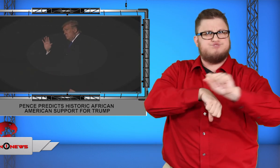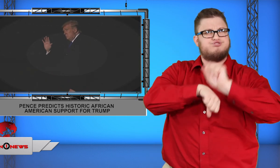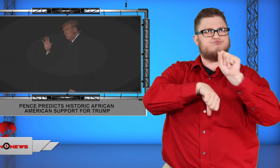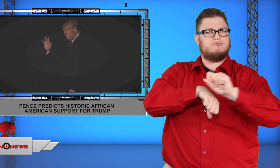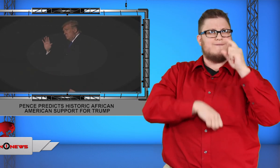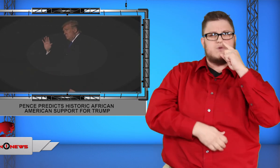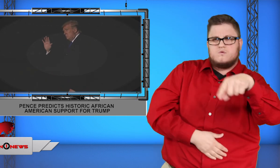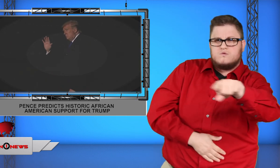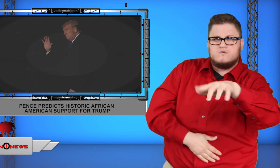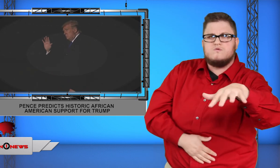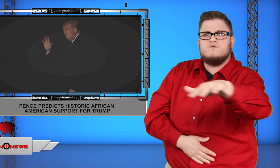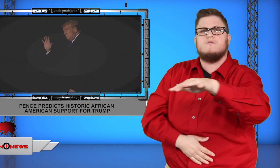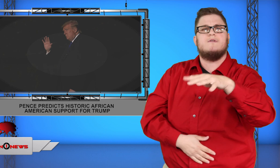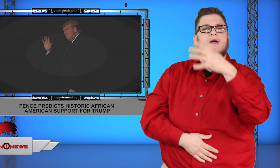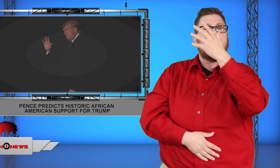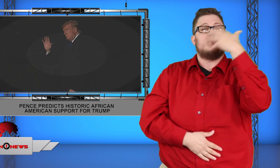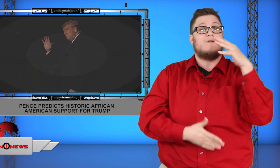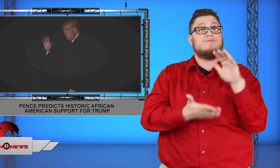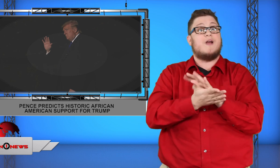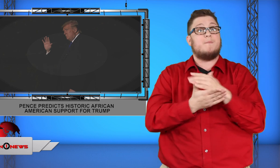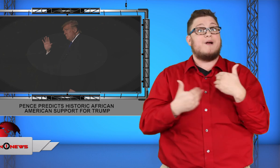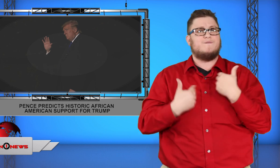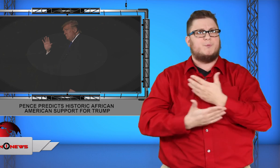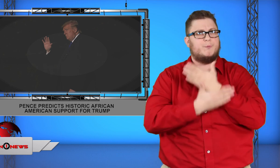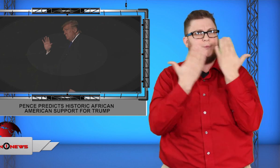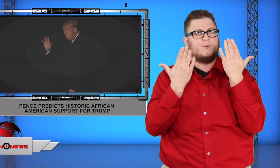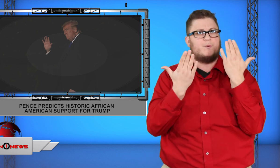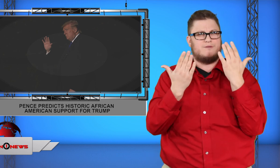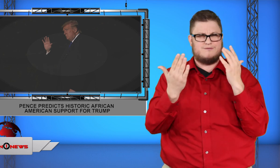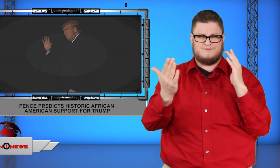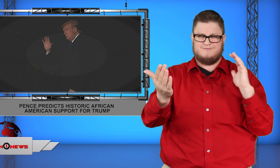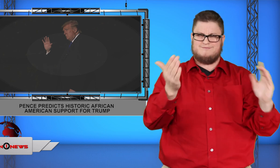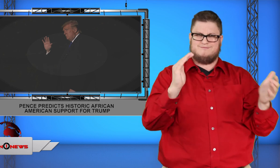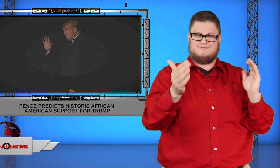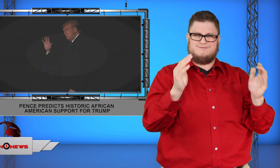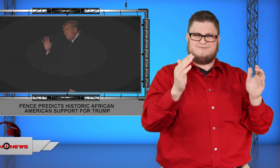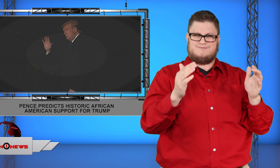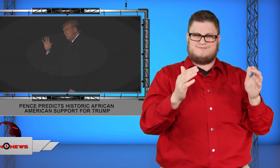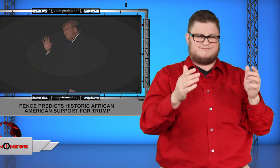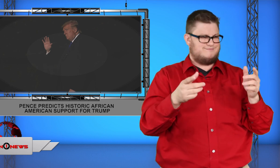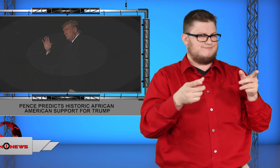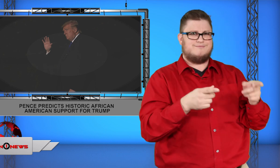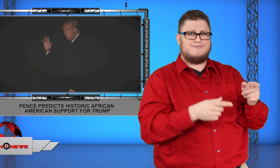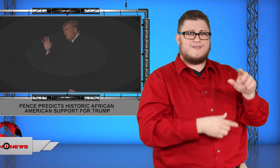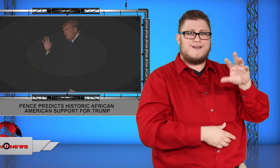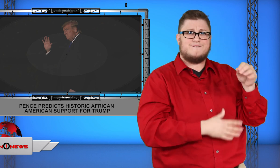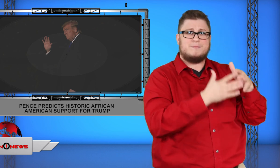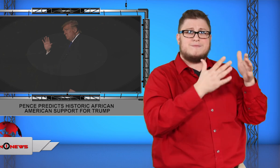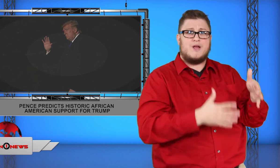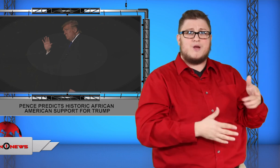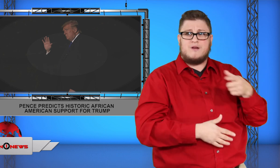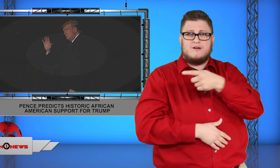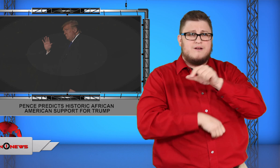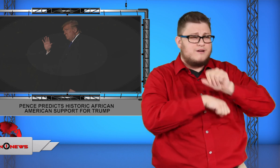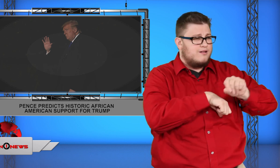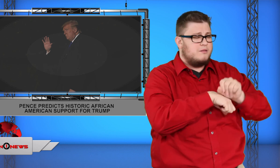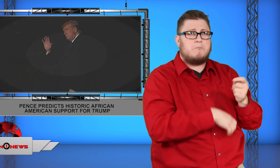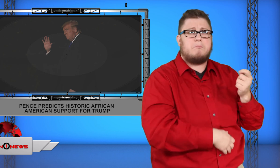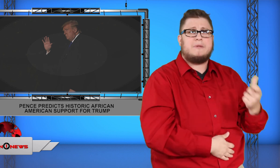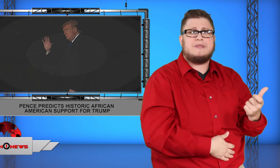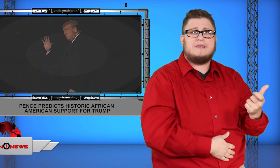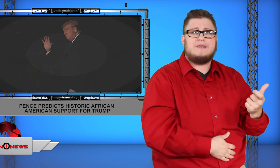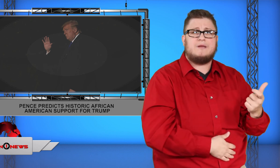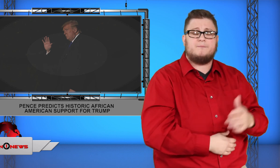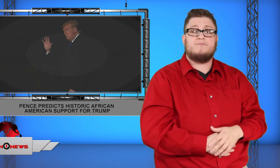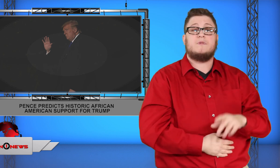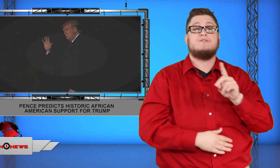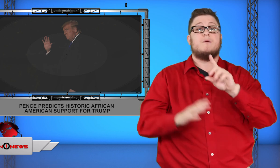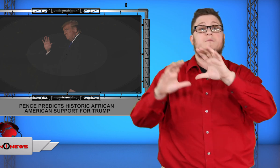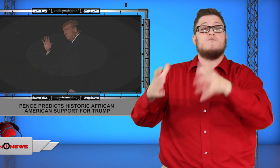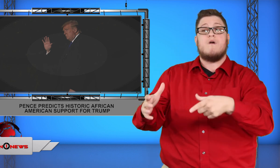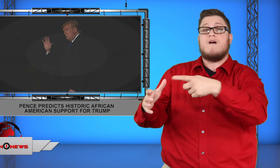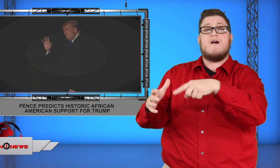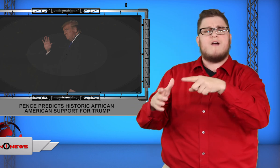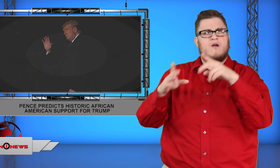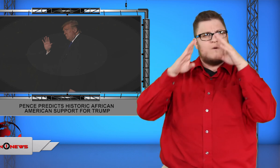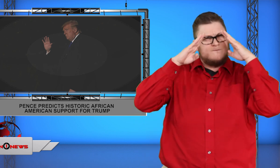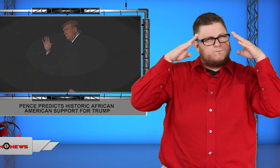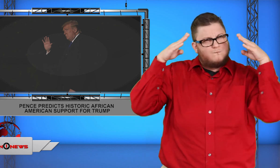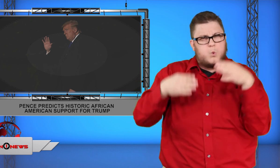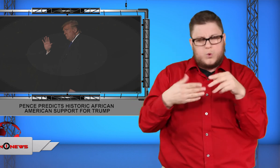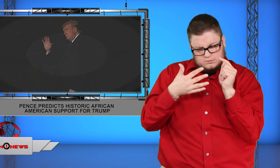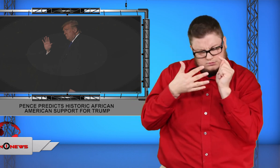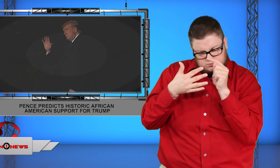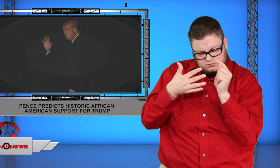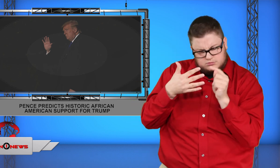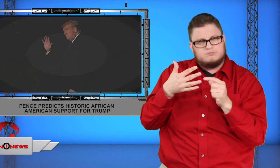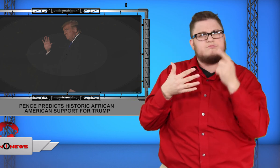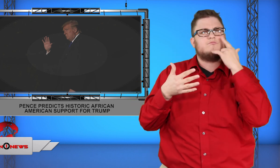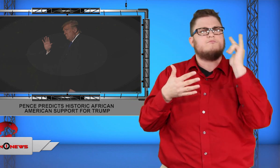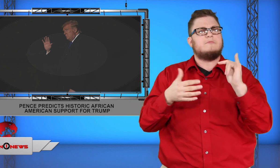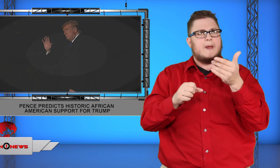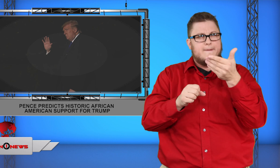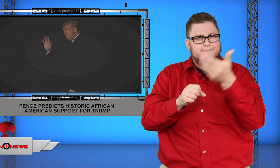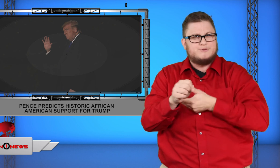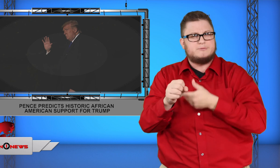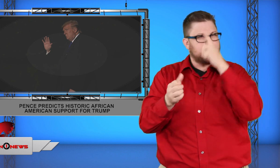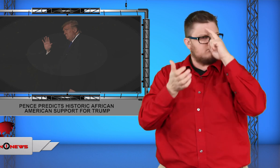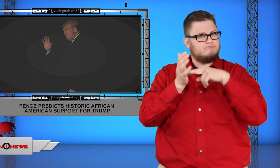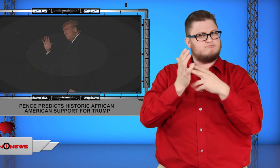work harder for undocumented immigrants and that they are too focused on things like impeachment